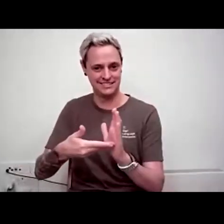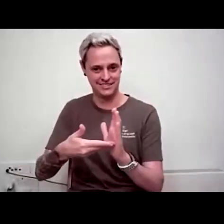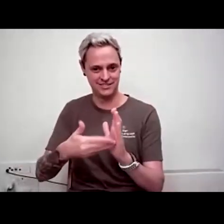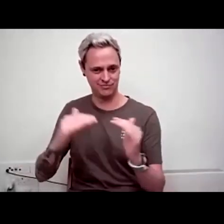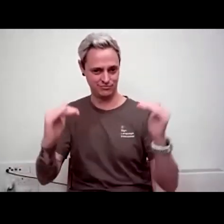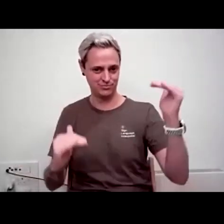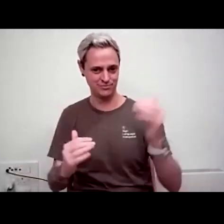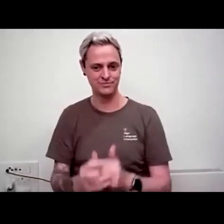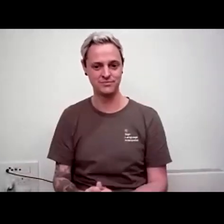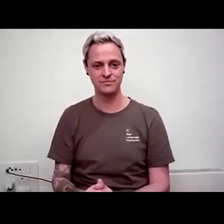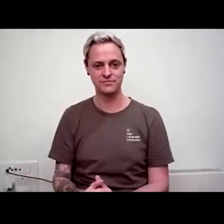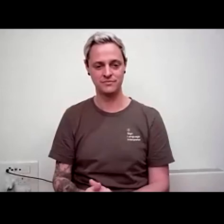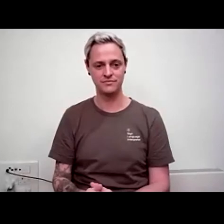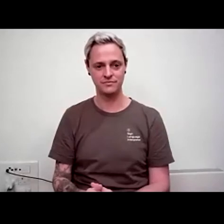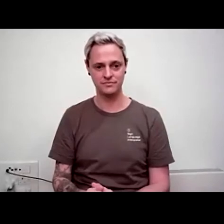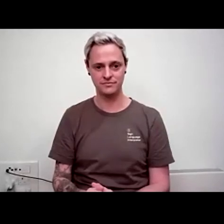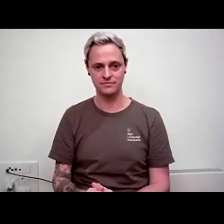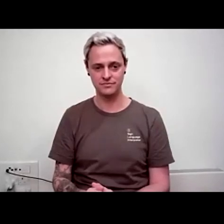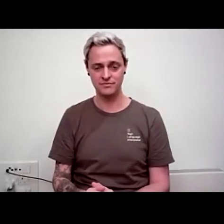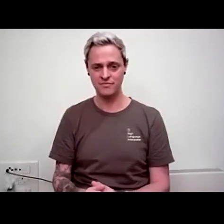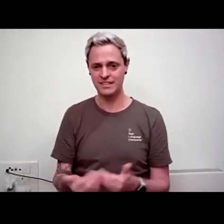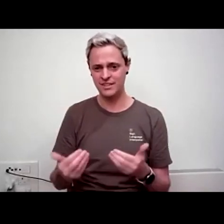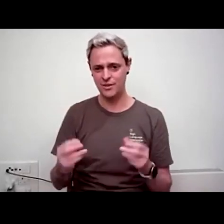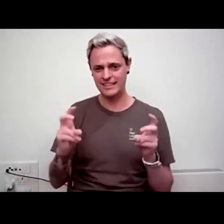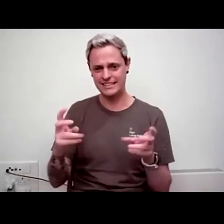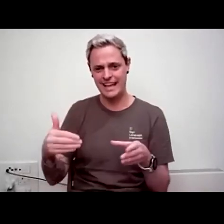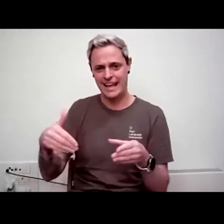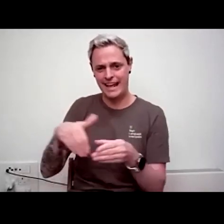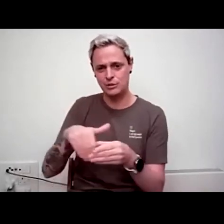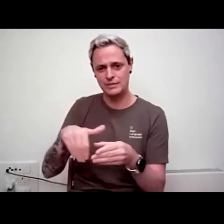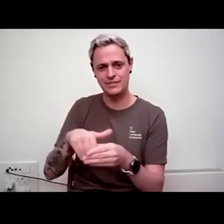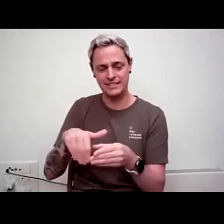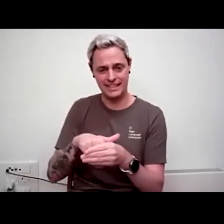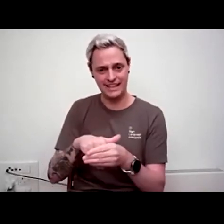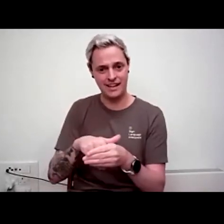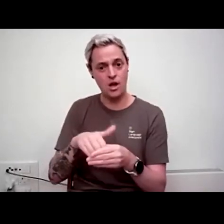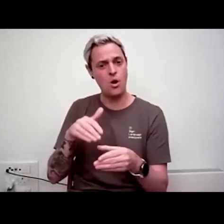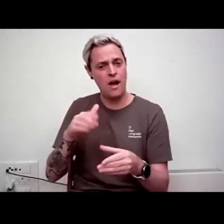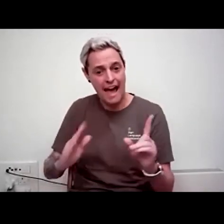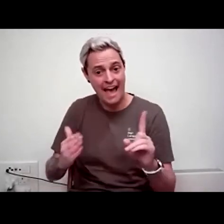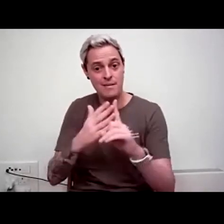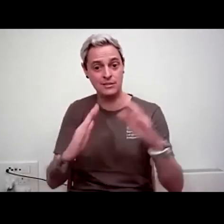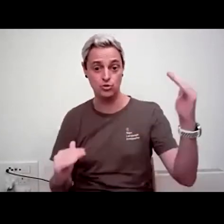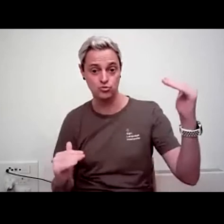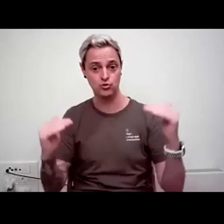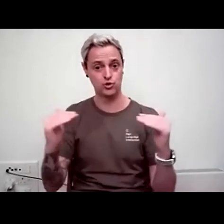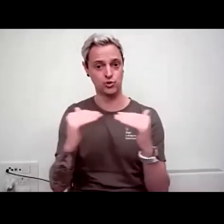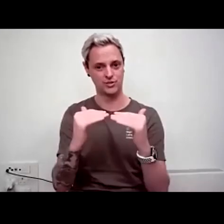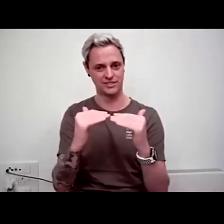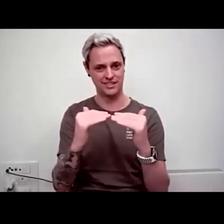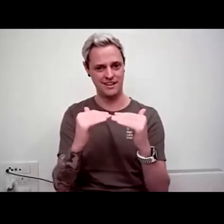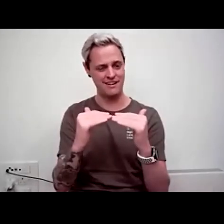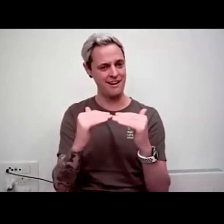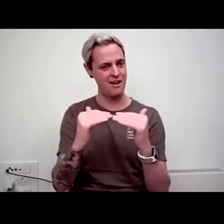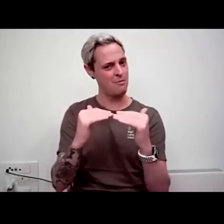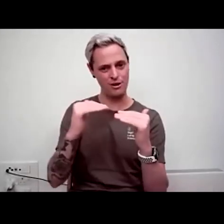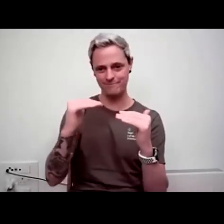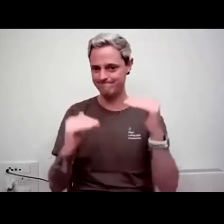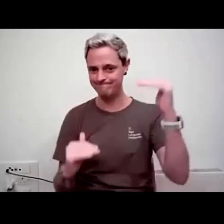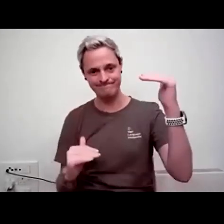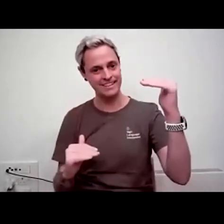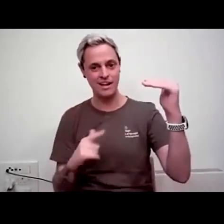Whilst this mere inclusivity tries to reduce the effects of marginalisation, it does not challenge the basic beliefs and value systems